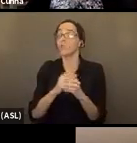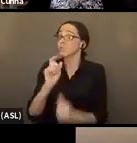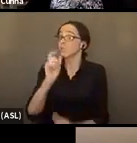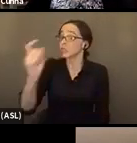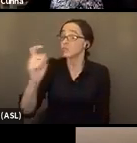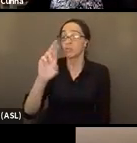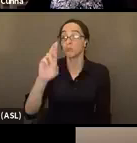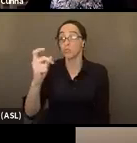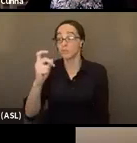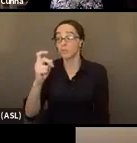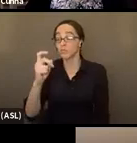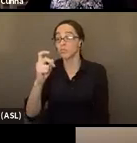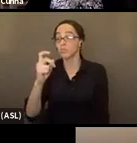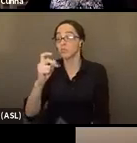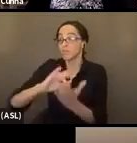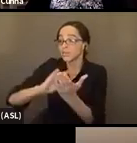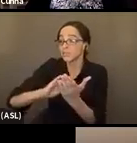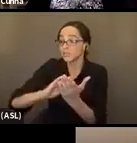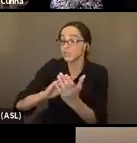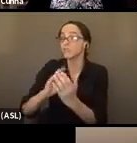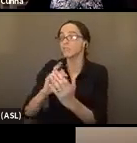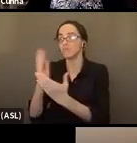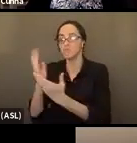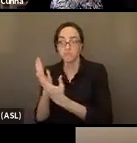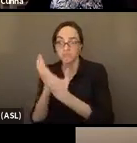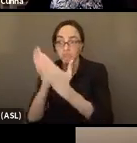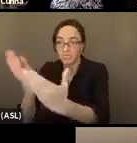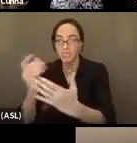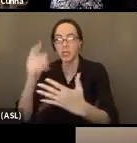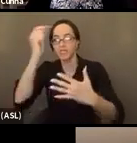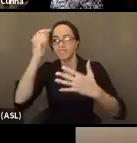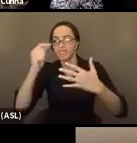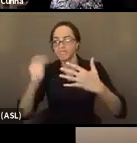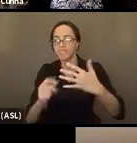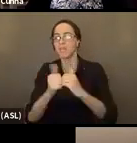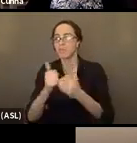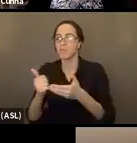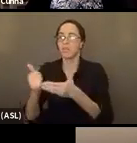over the last couple years and you know working and become experts actually at what they do